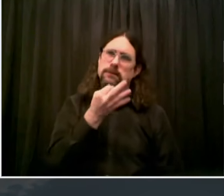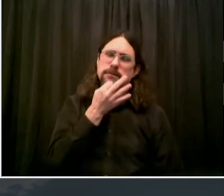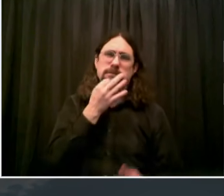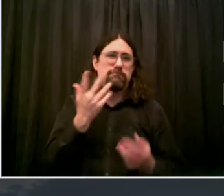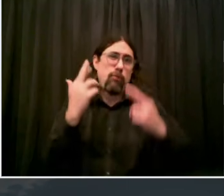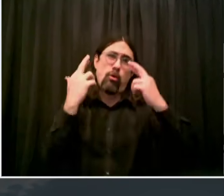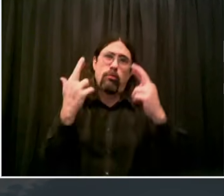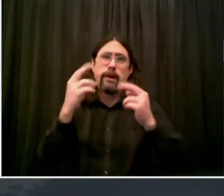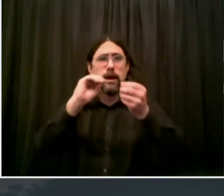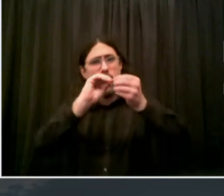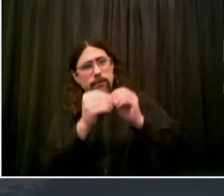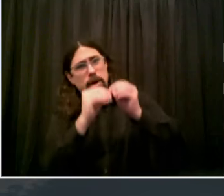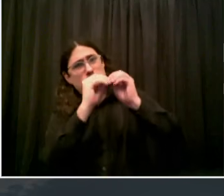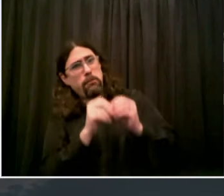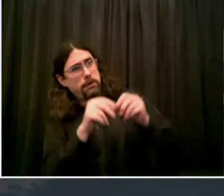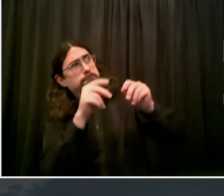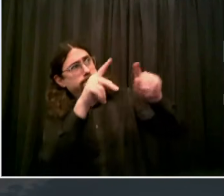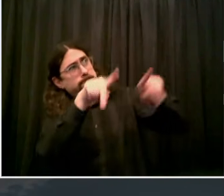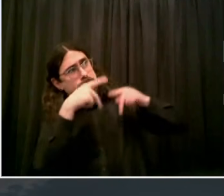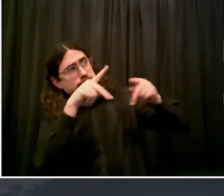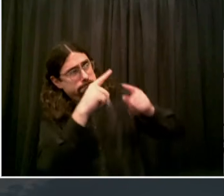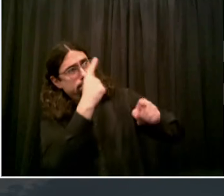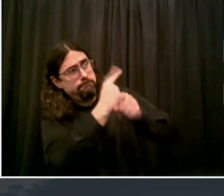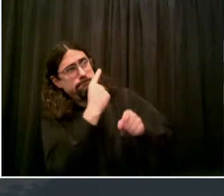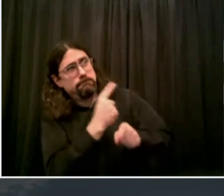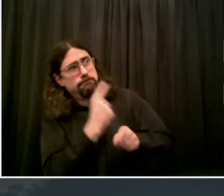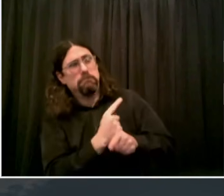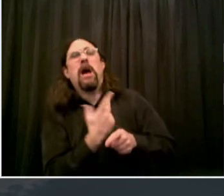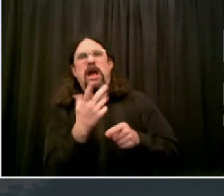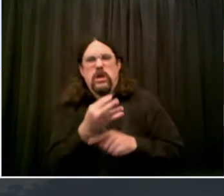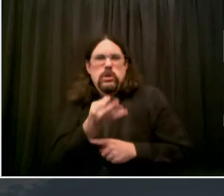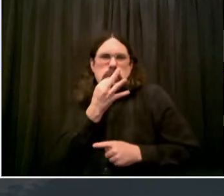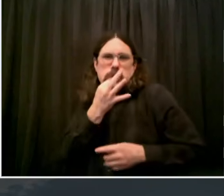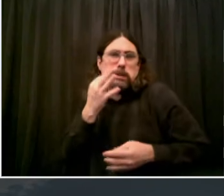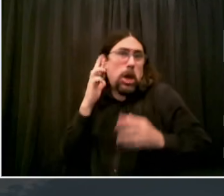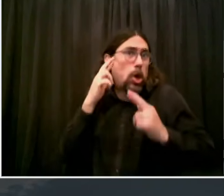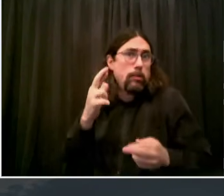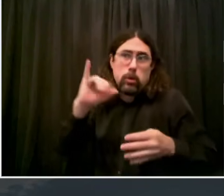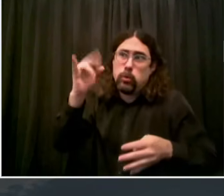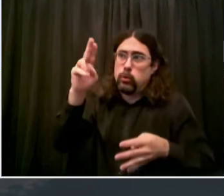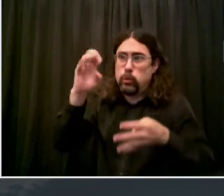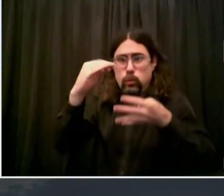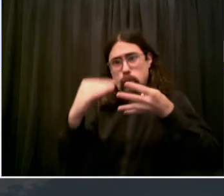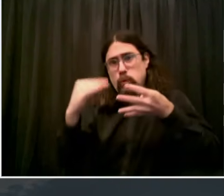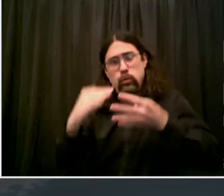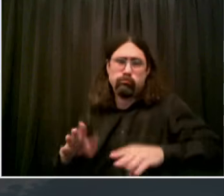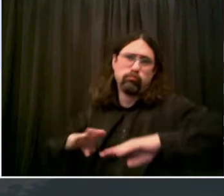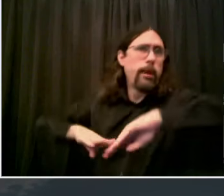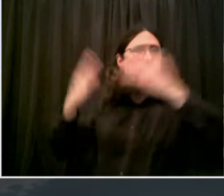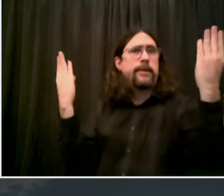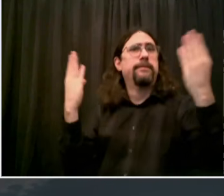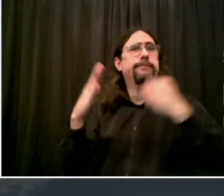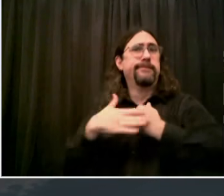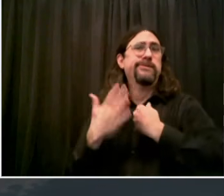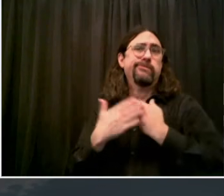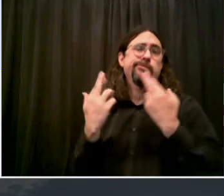READY. WE WILL BE READY FOR THAT EVENTUALITY BUT WE ARE NOT THERE YET.